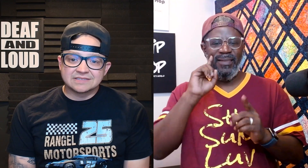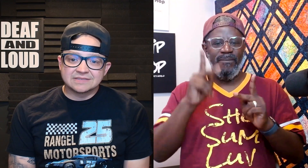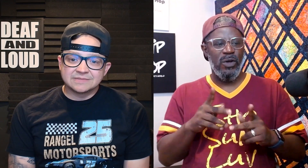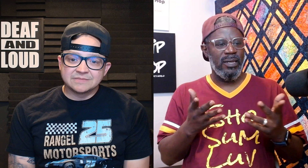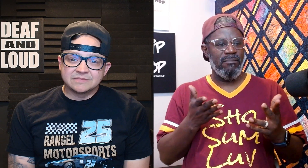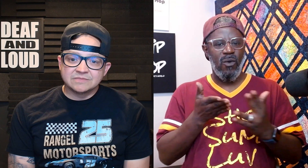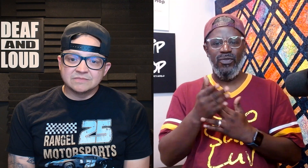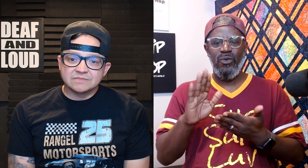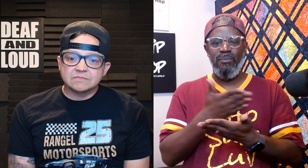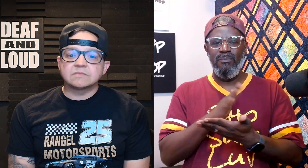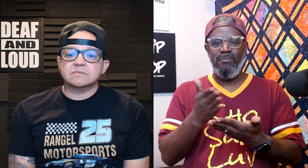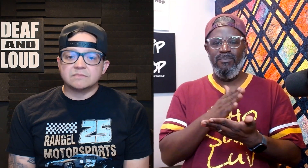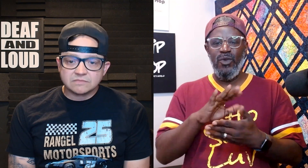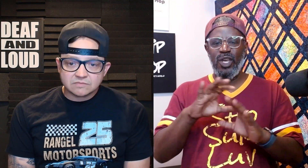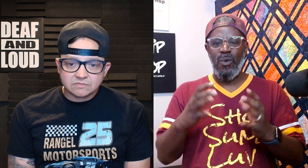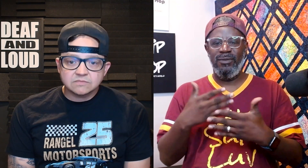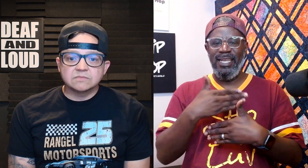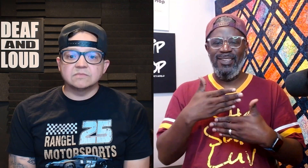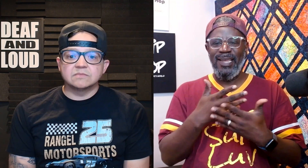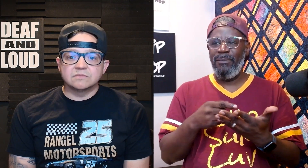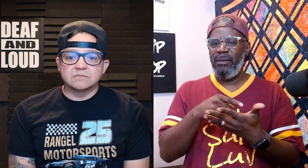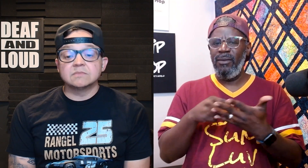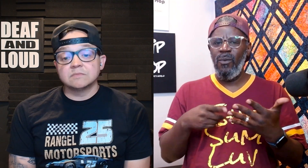a Deaf person going through the music world and entertainment.